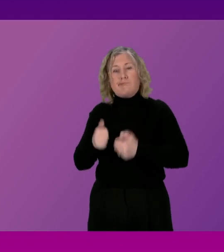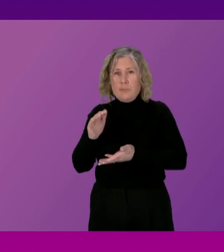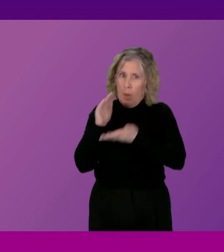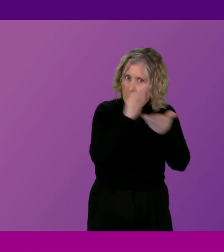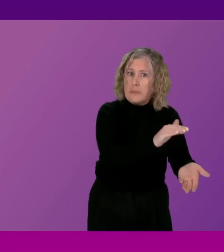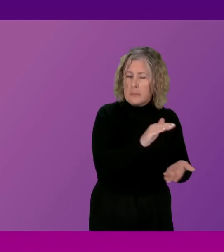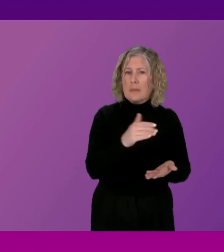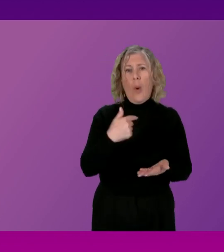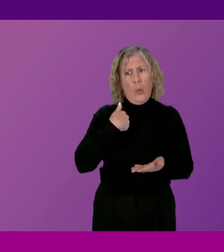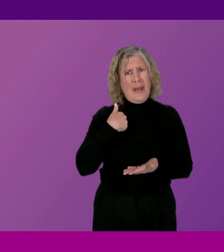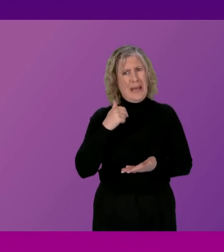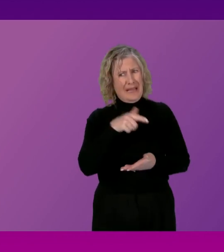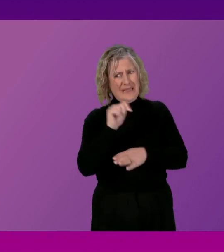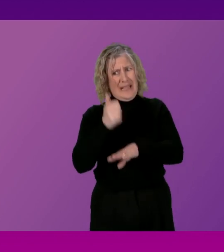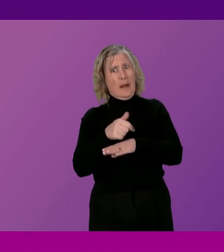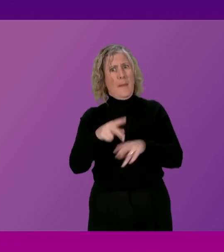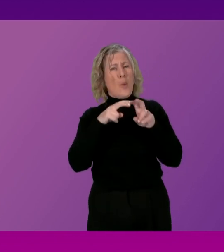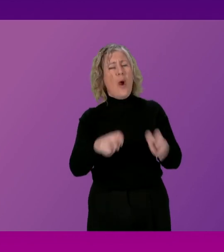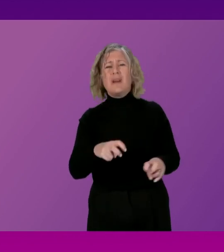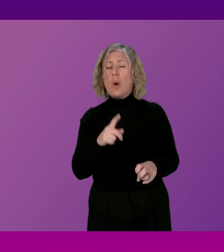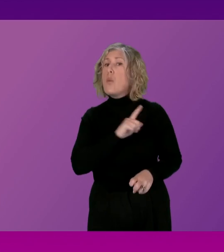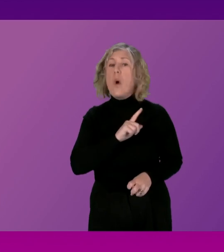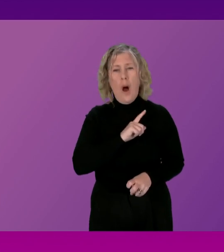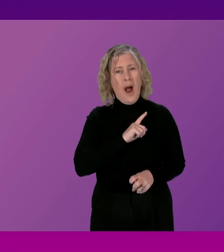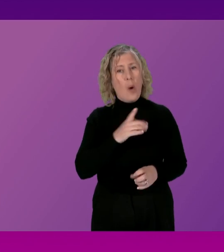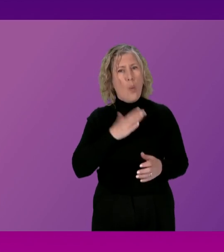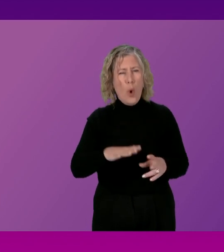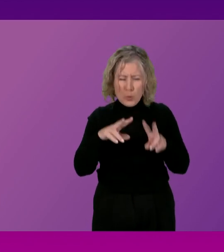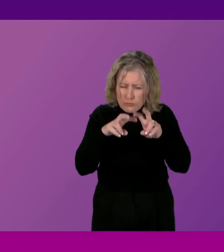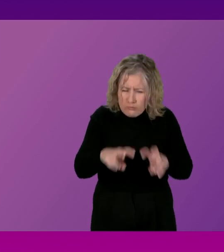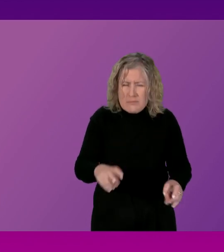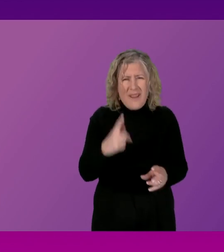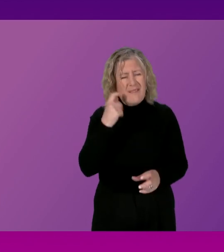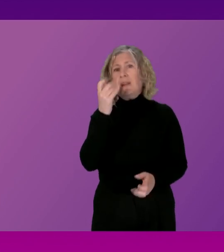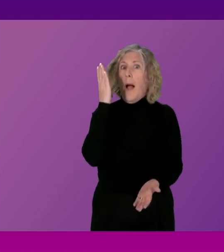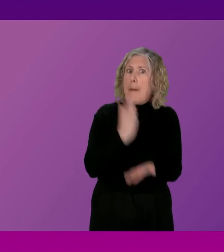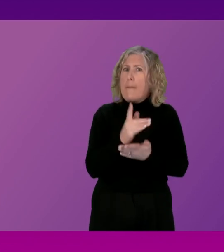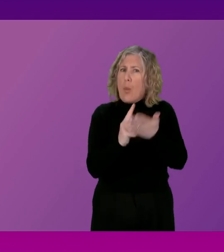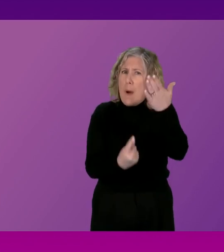inquiry for one reason only: to get to the truth and to ensure that there are answers